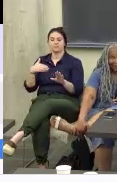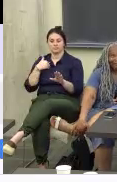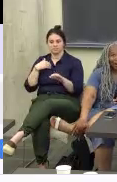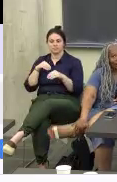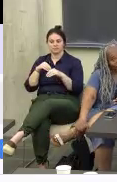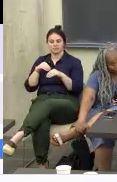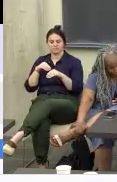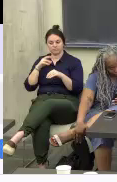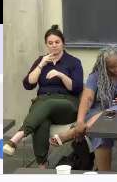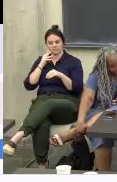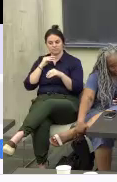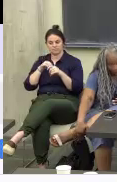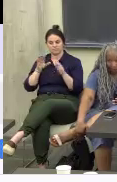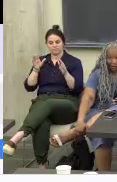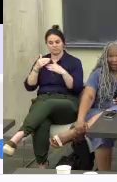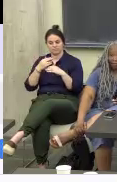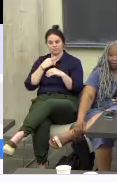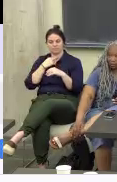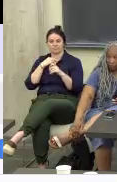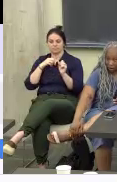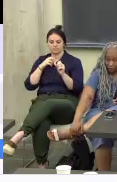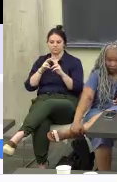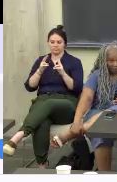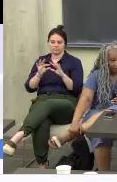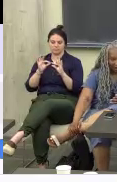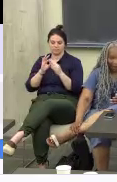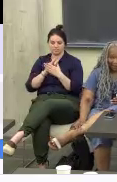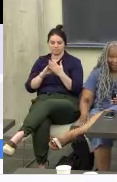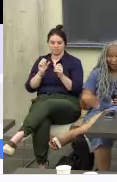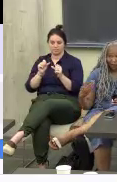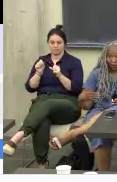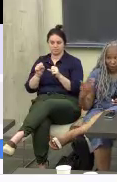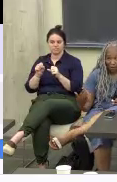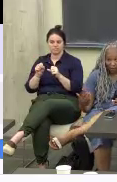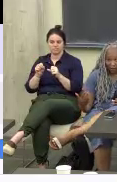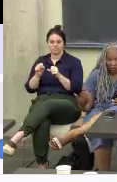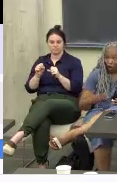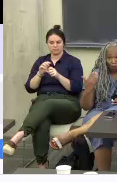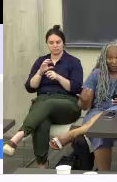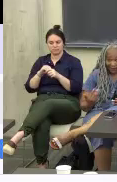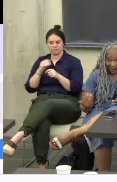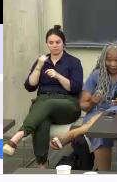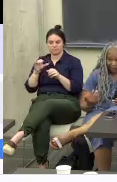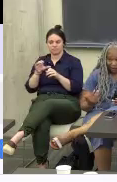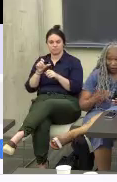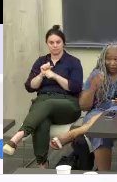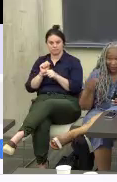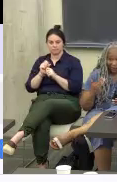box is a very important part. Of being able to, you know, call out. And if you're doing the work. You're always seeing the box. You're always